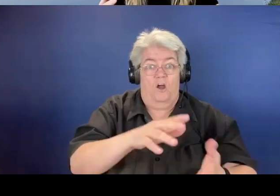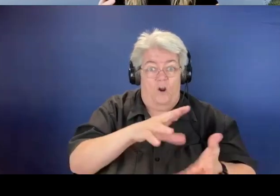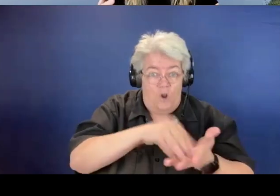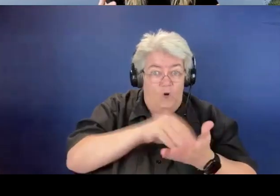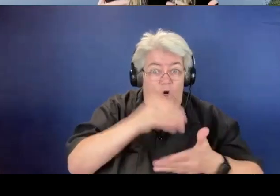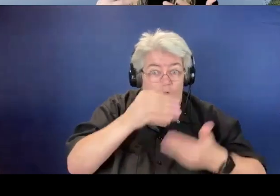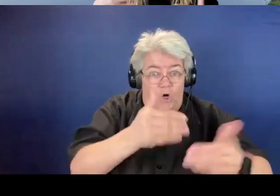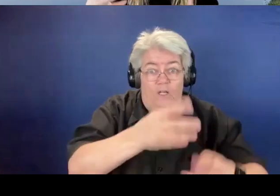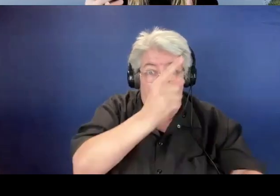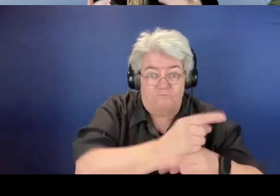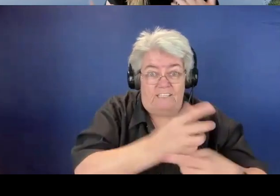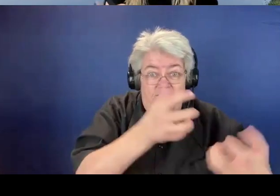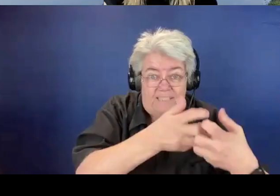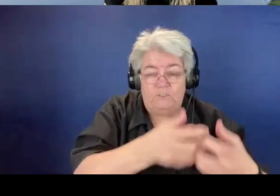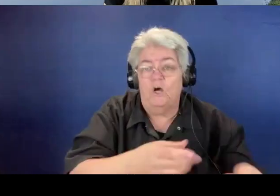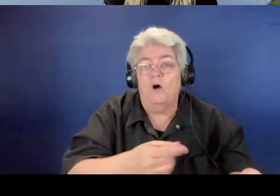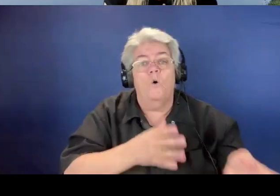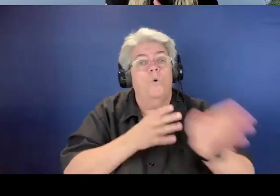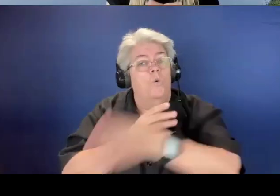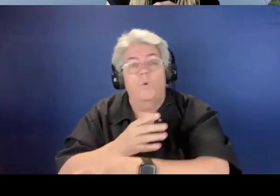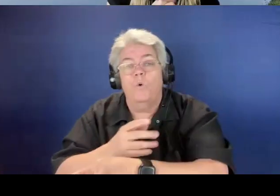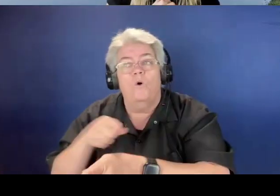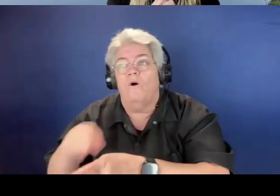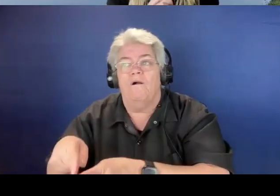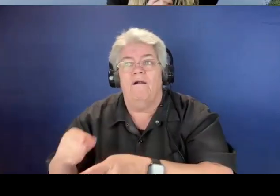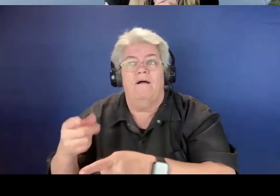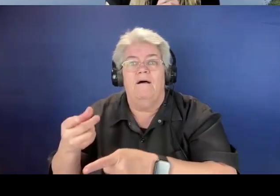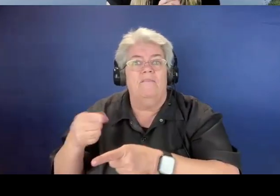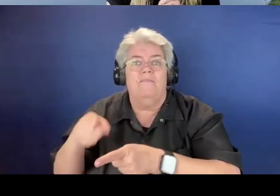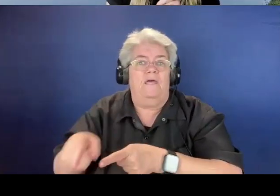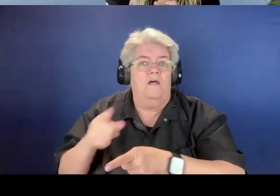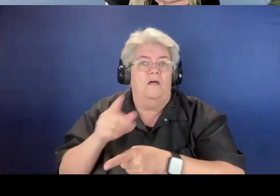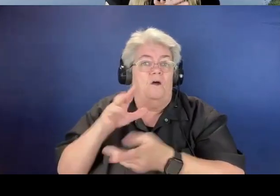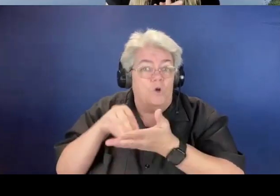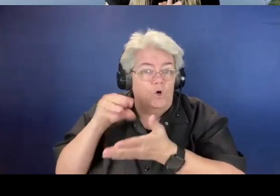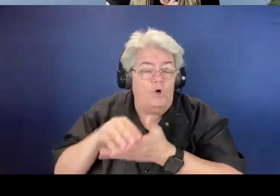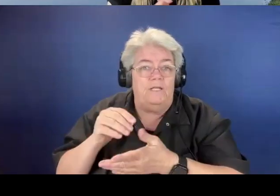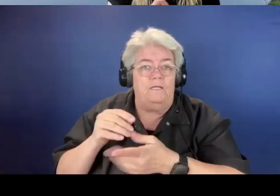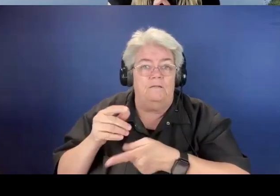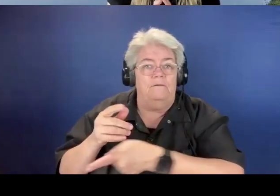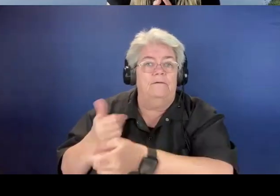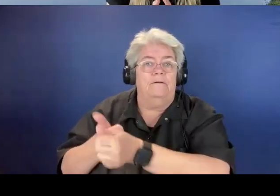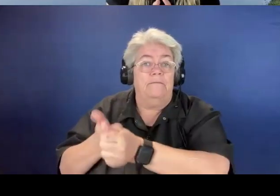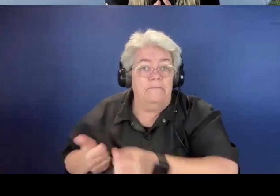be expected, what looks typical and what does not, also, it can be difficult